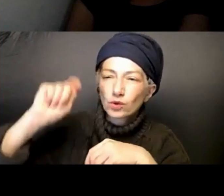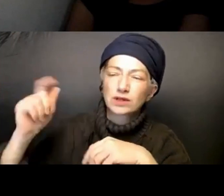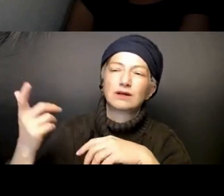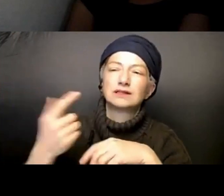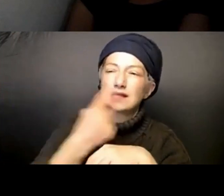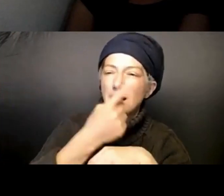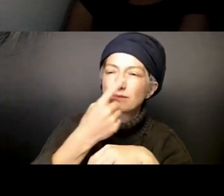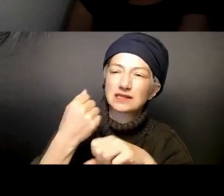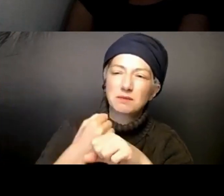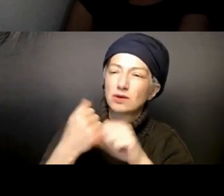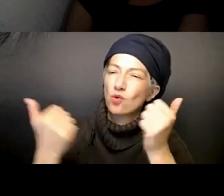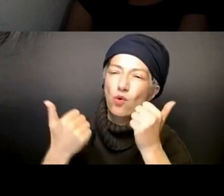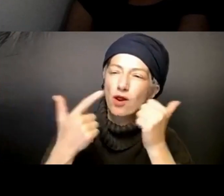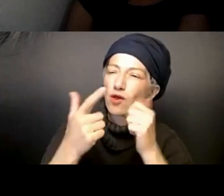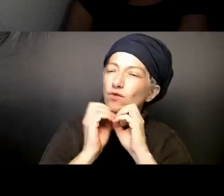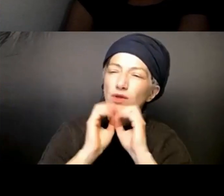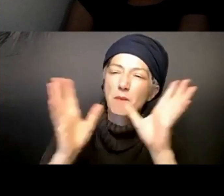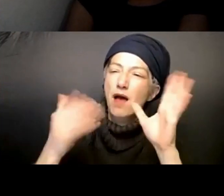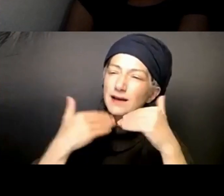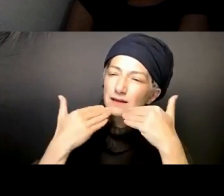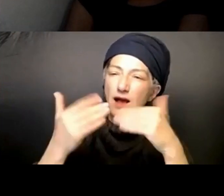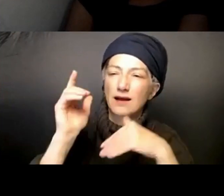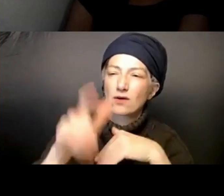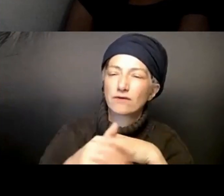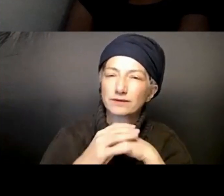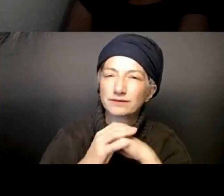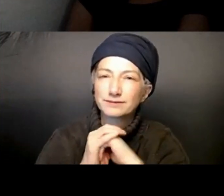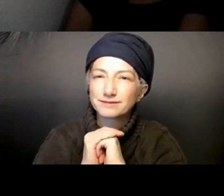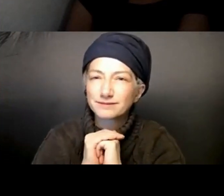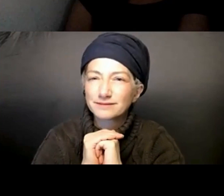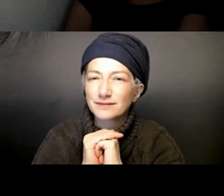You are wonderful and I thank you.